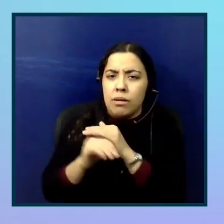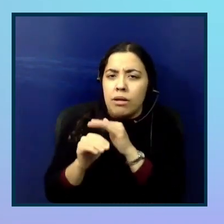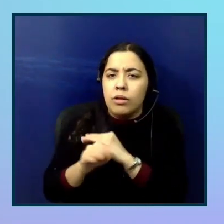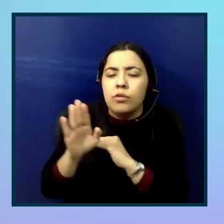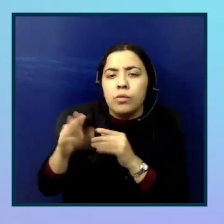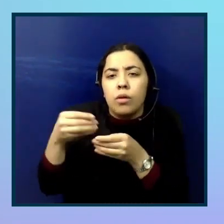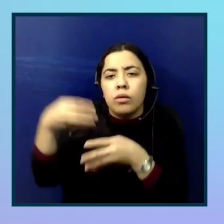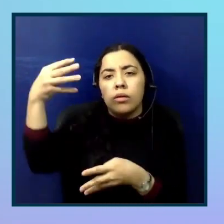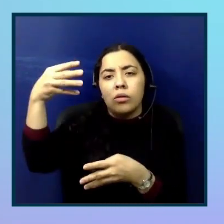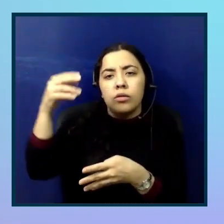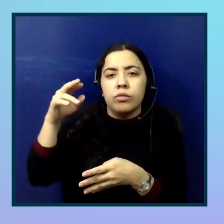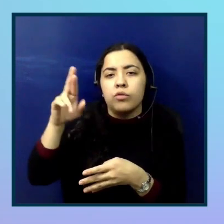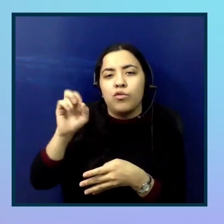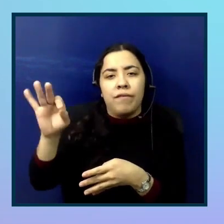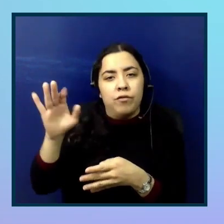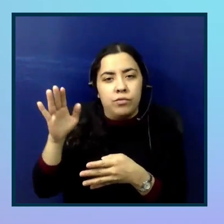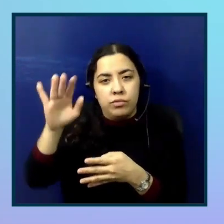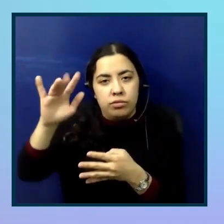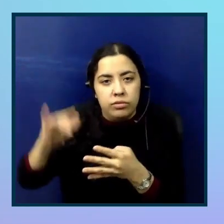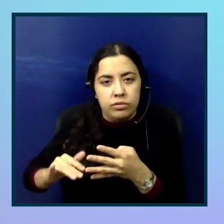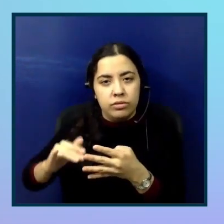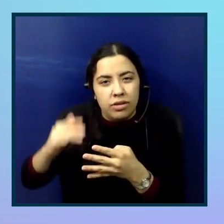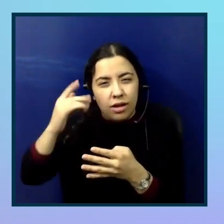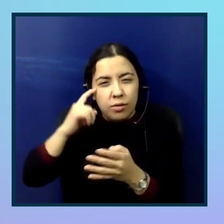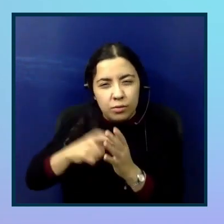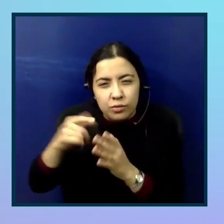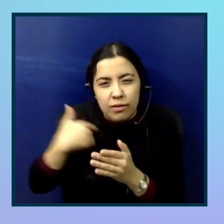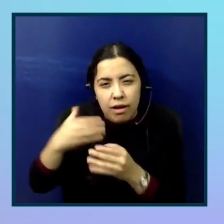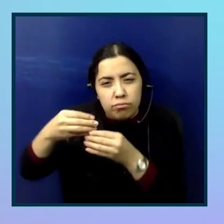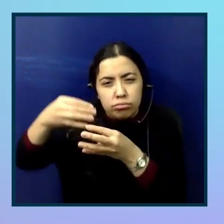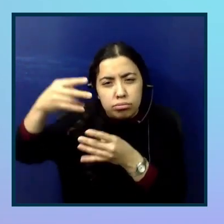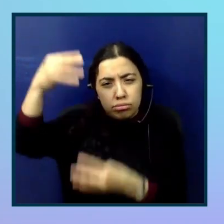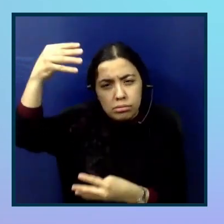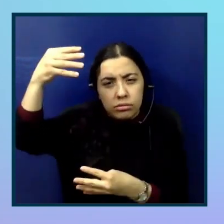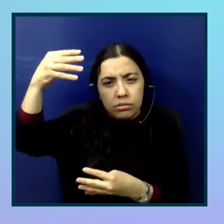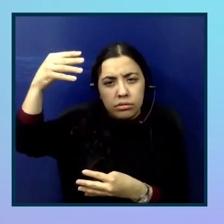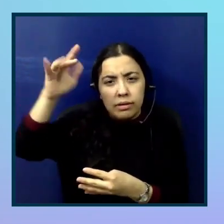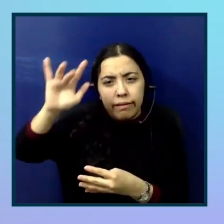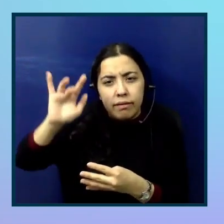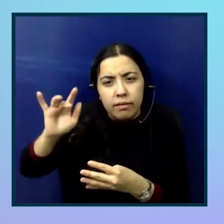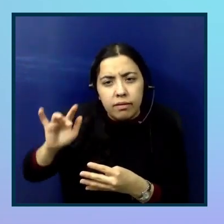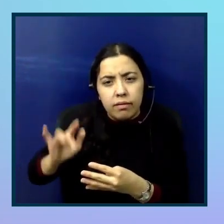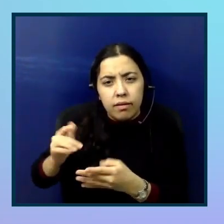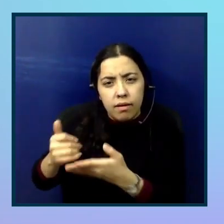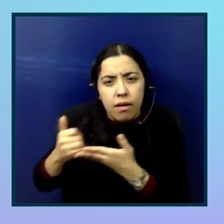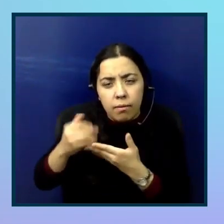All the great stats that you had, where can they find that information and access the references?